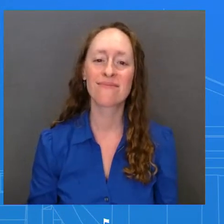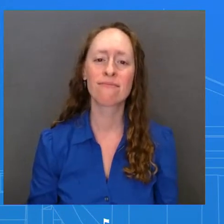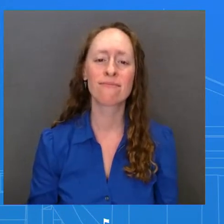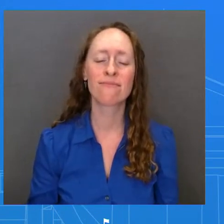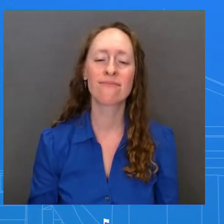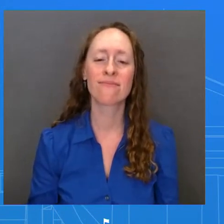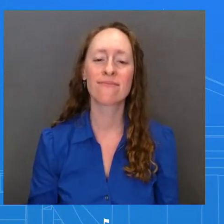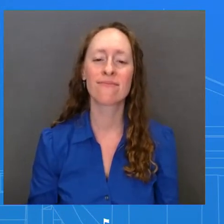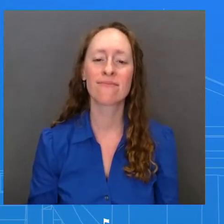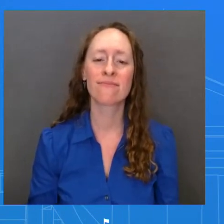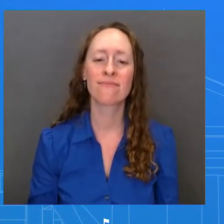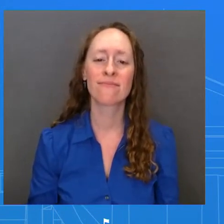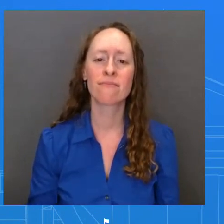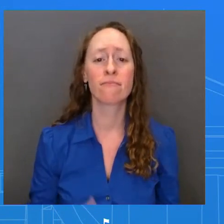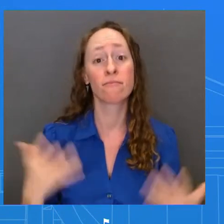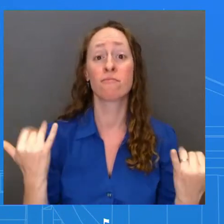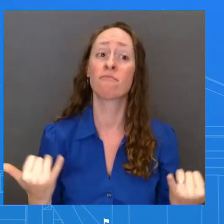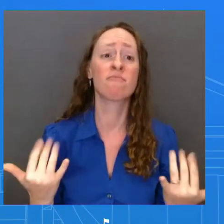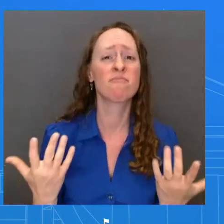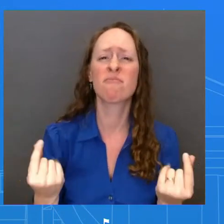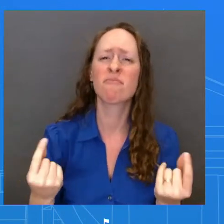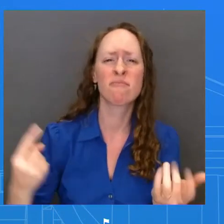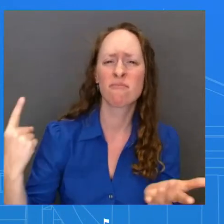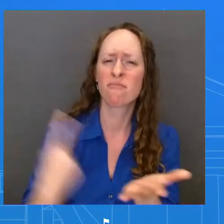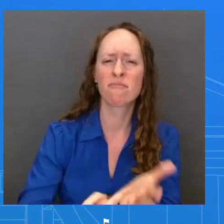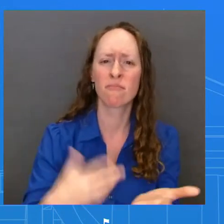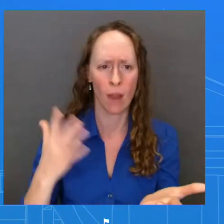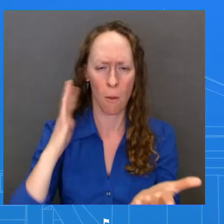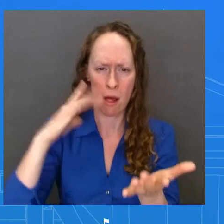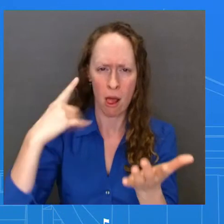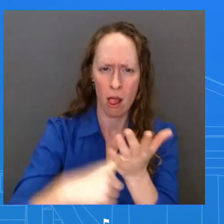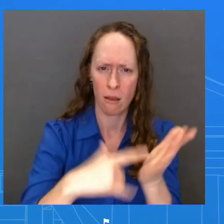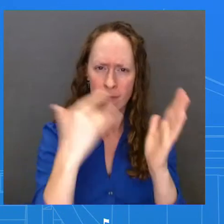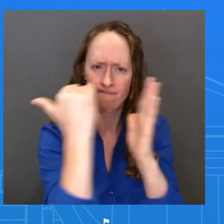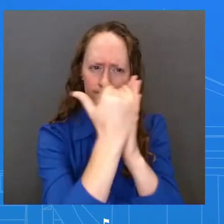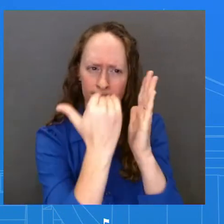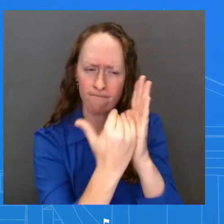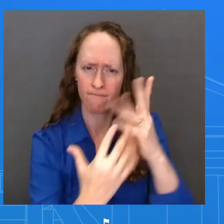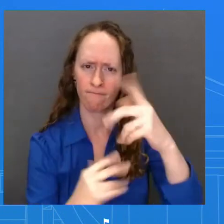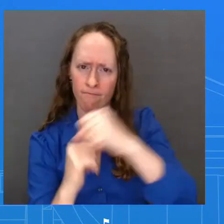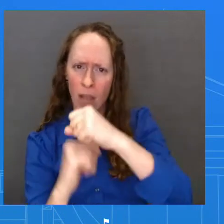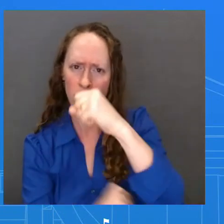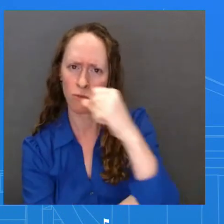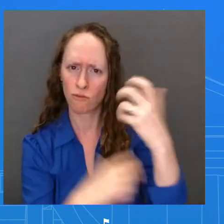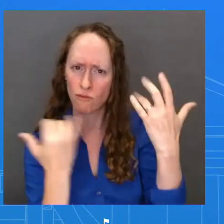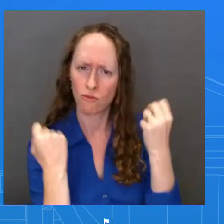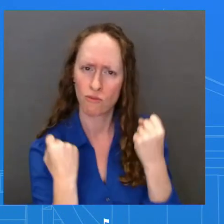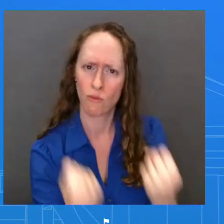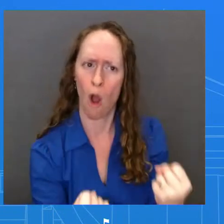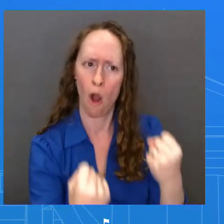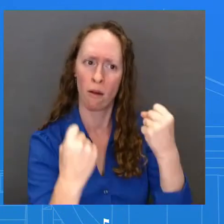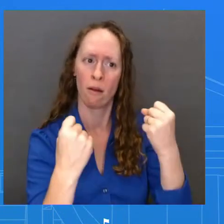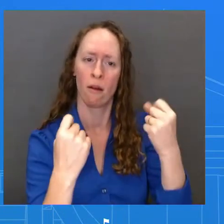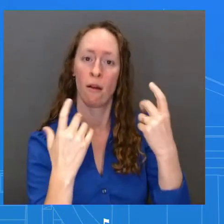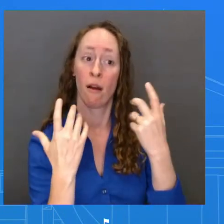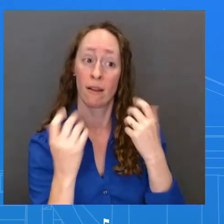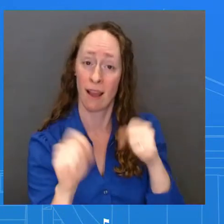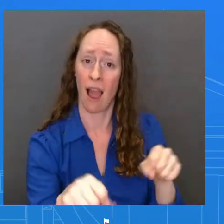it is strong, and that it's built to last. We're opening a new era, and we're making sure that era has staying power.